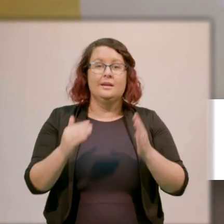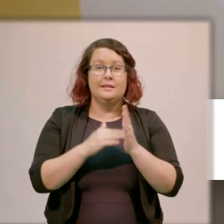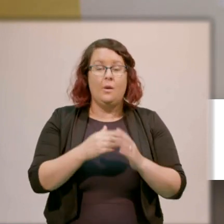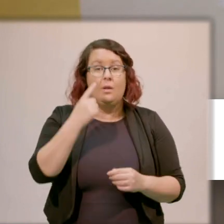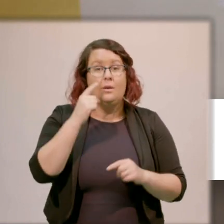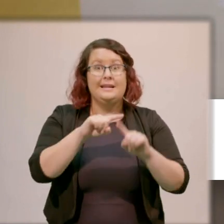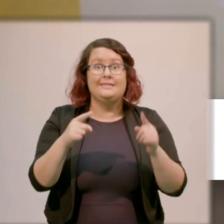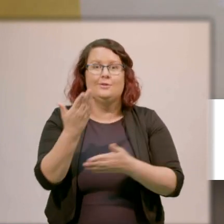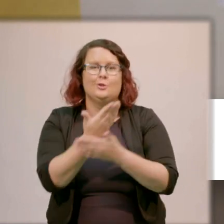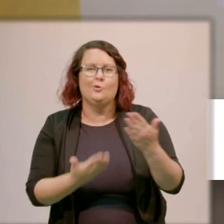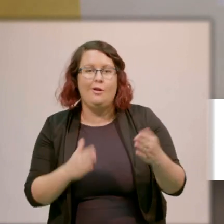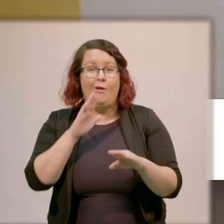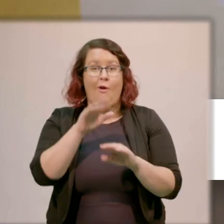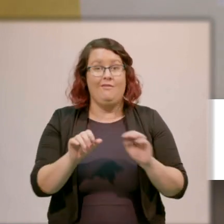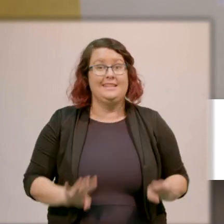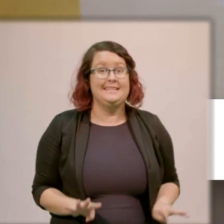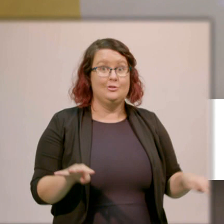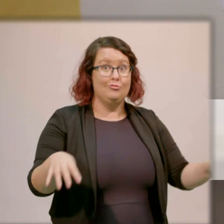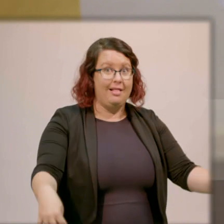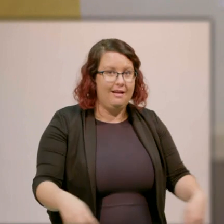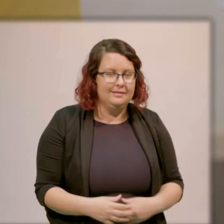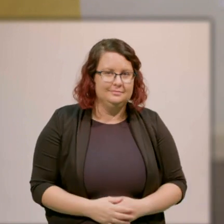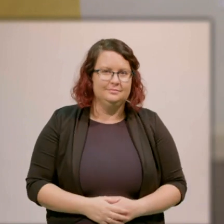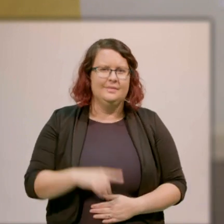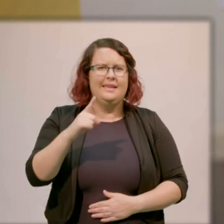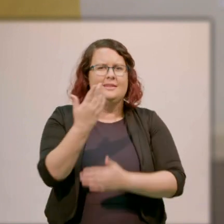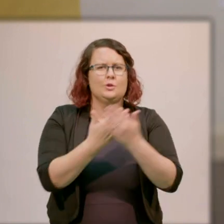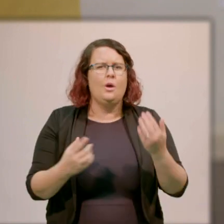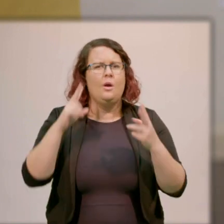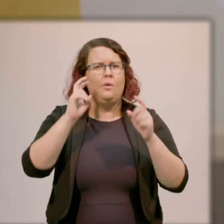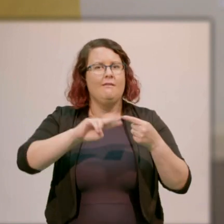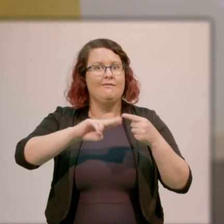about Cinderella. This type of story is known as a 'Fractured Fairytale'.